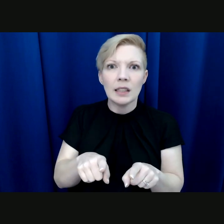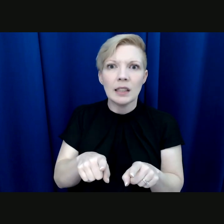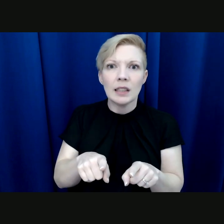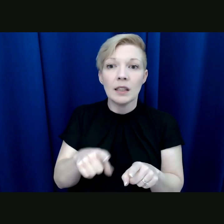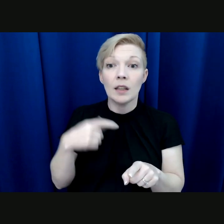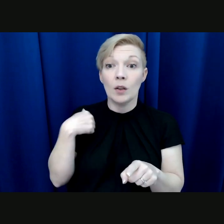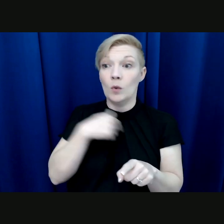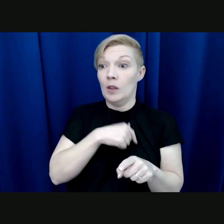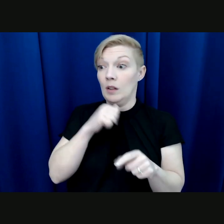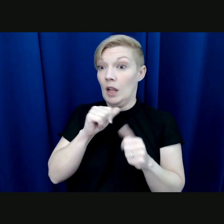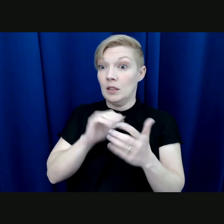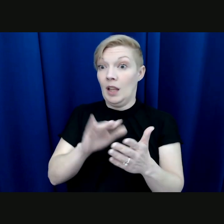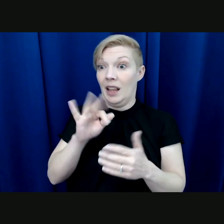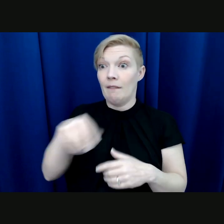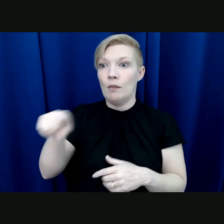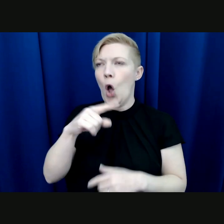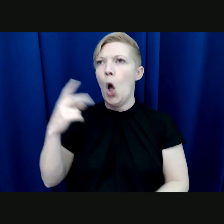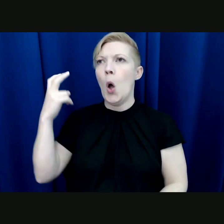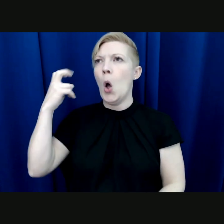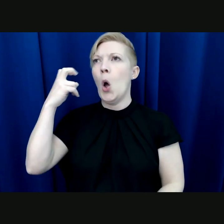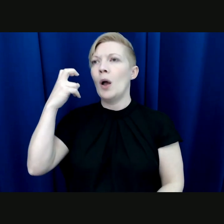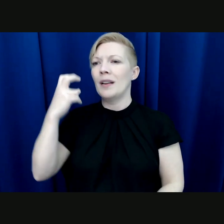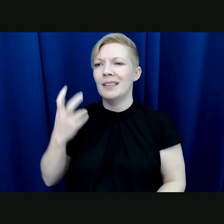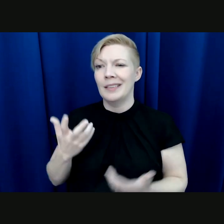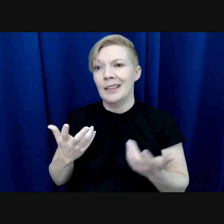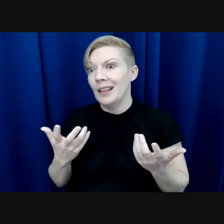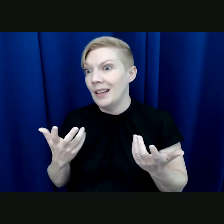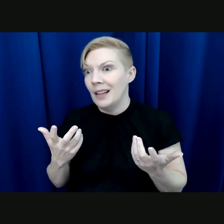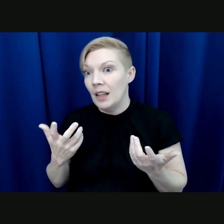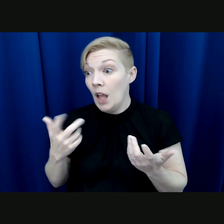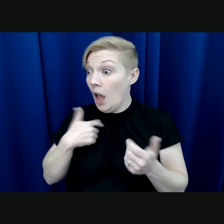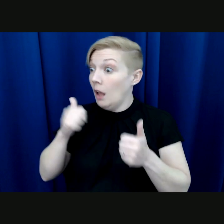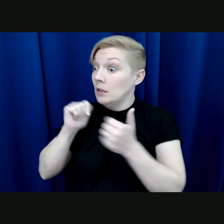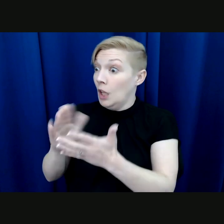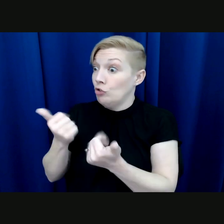It's just -- it's just not part of the equation. I think as simple as that.